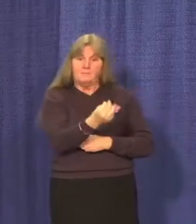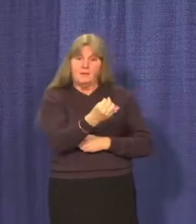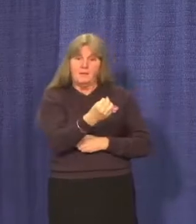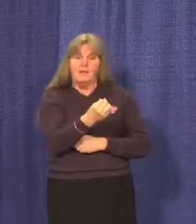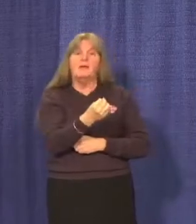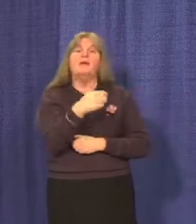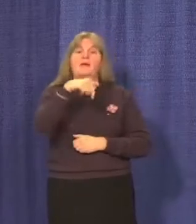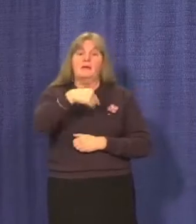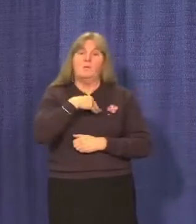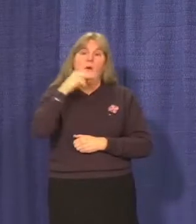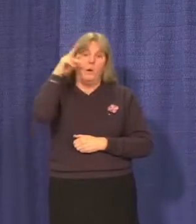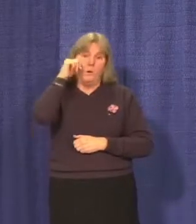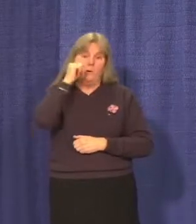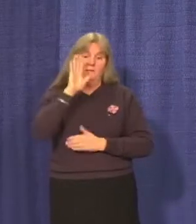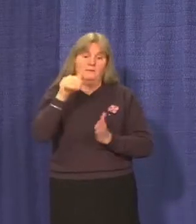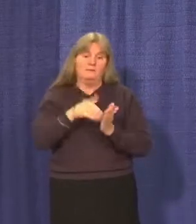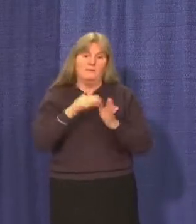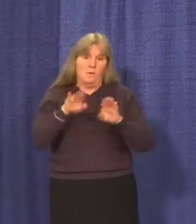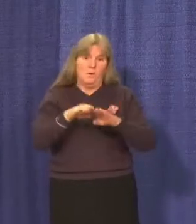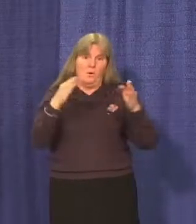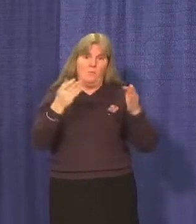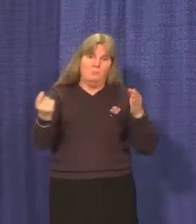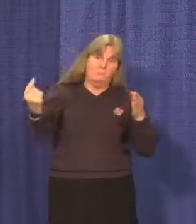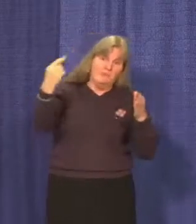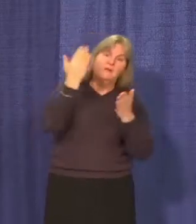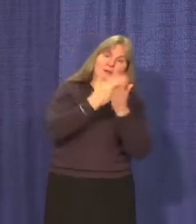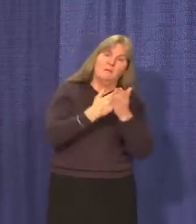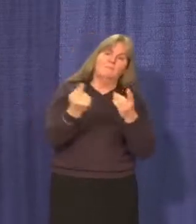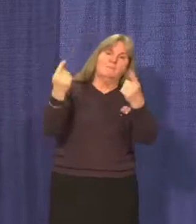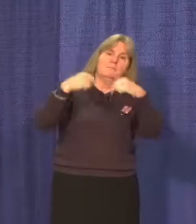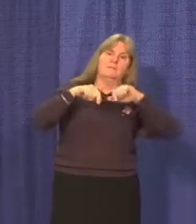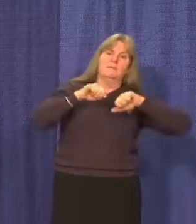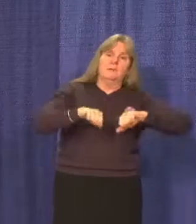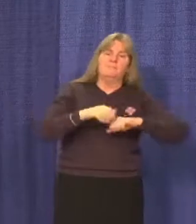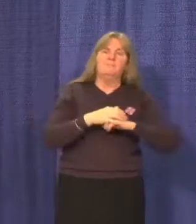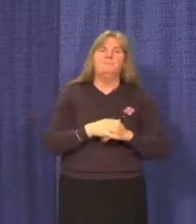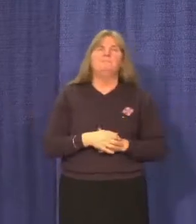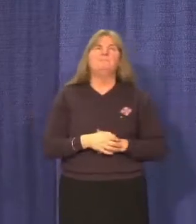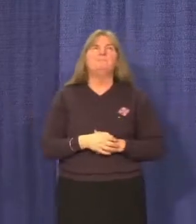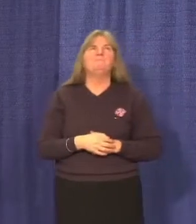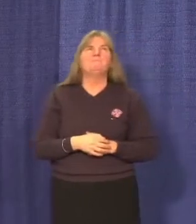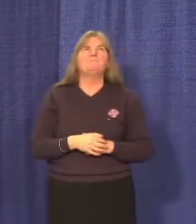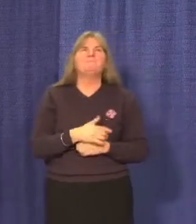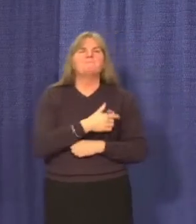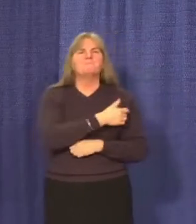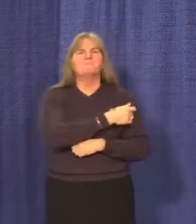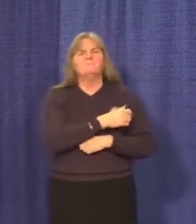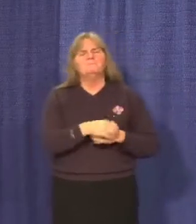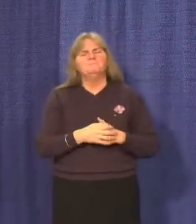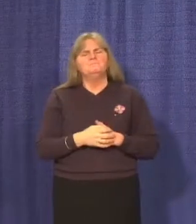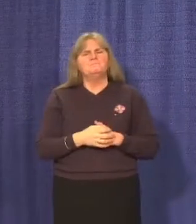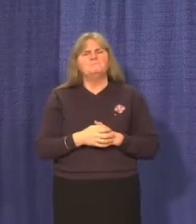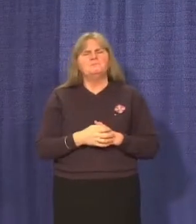On Monday, the clinic in Whitehorse will also be open for certain groups.